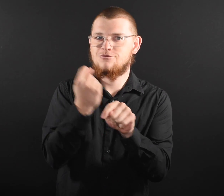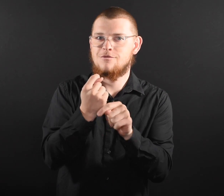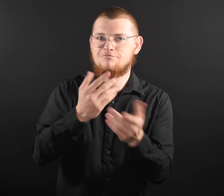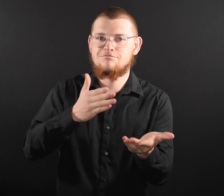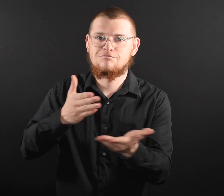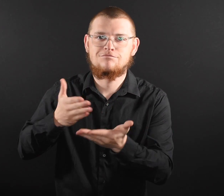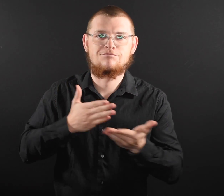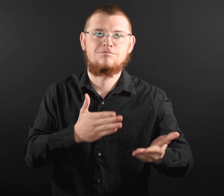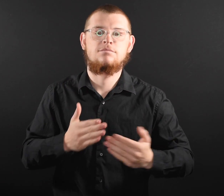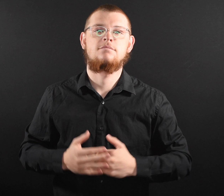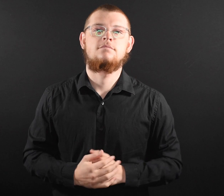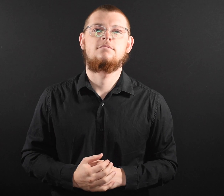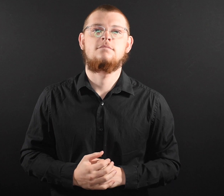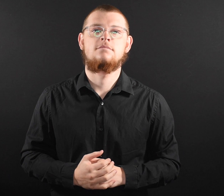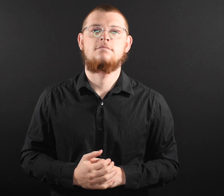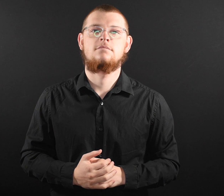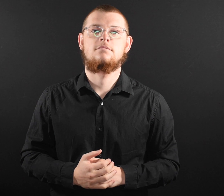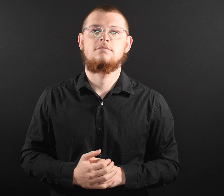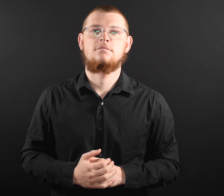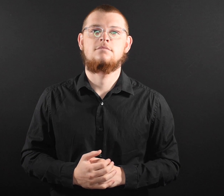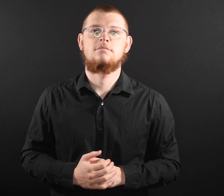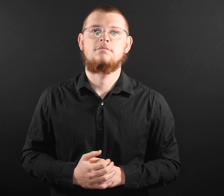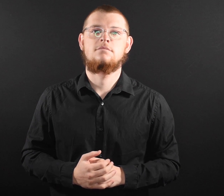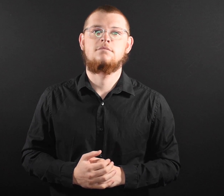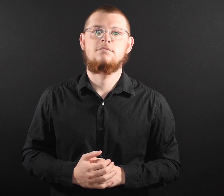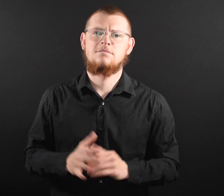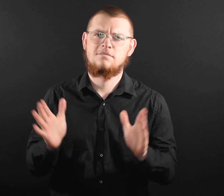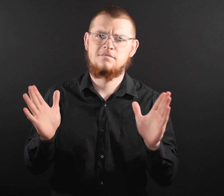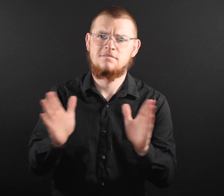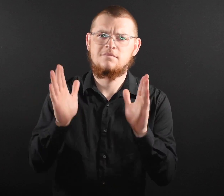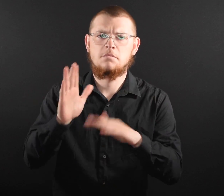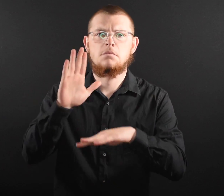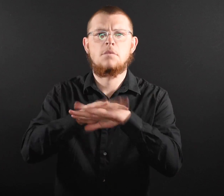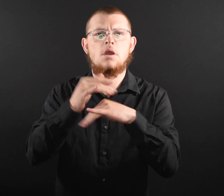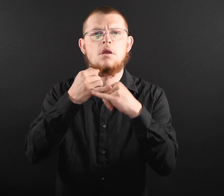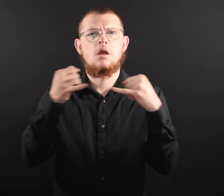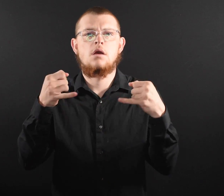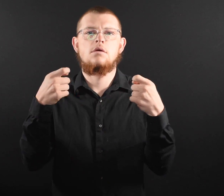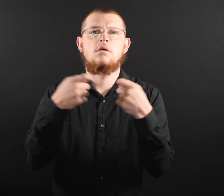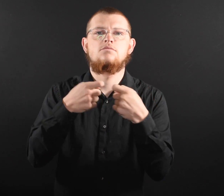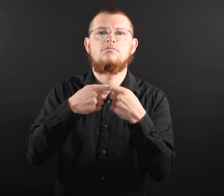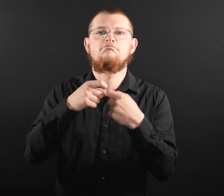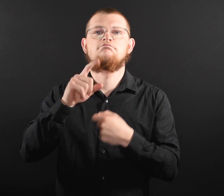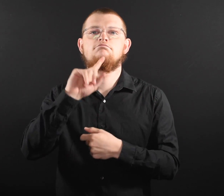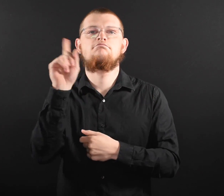number of staff. ● Encourage online